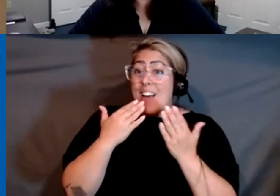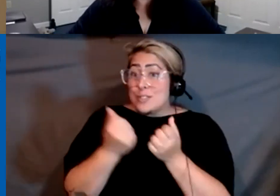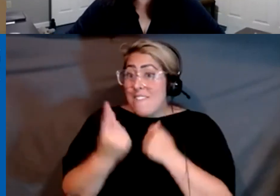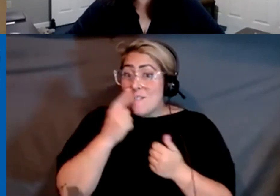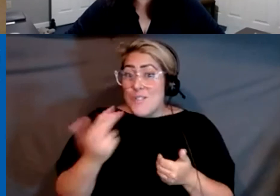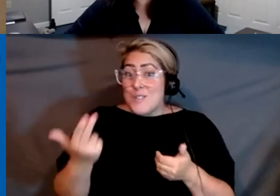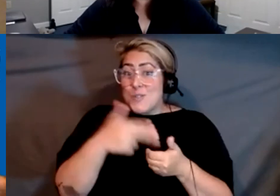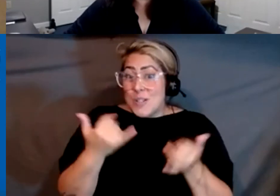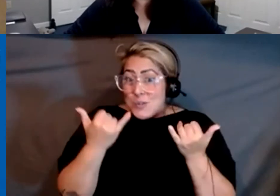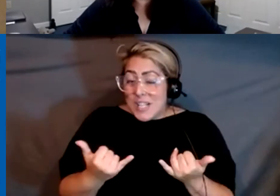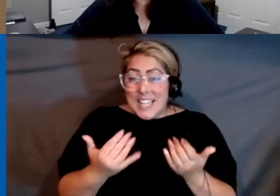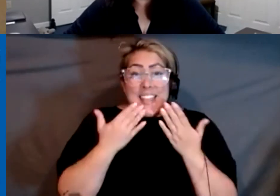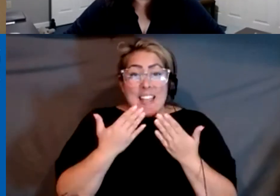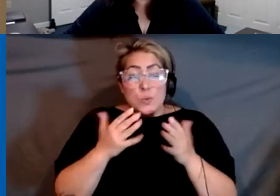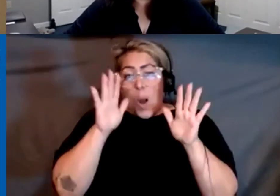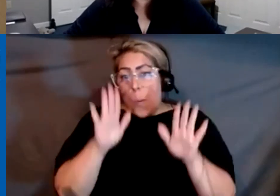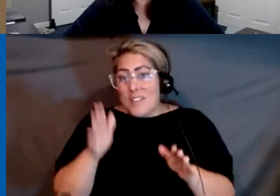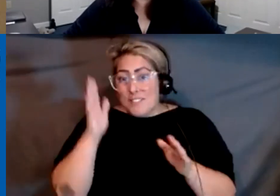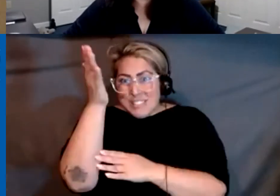speakers. The Commissioner